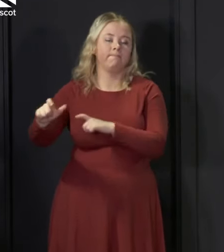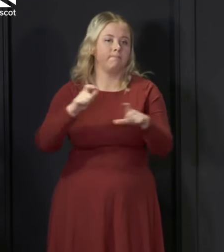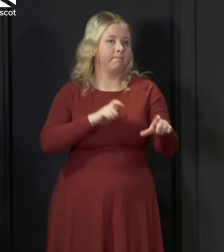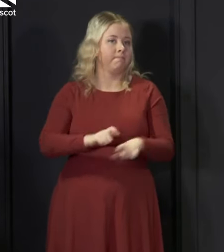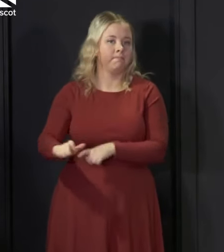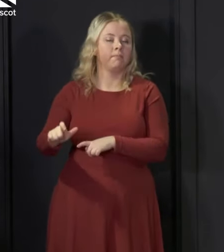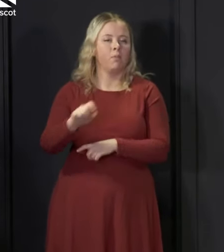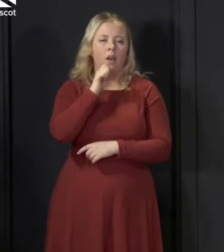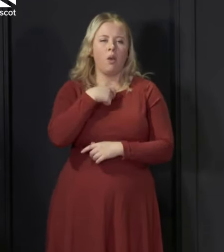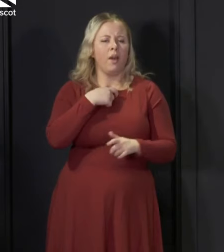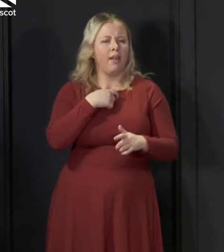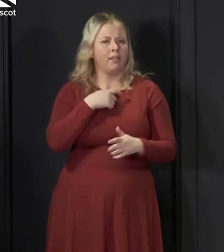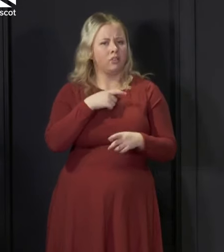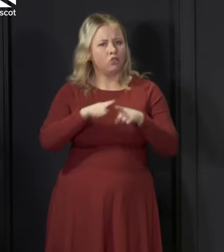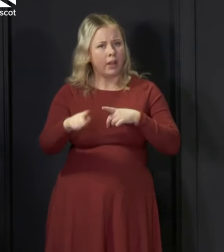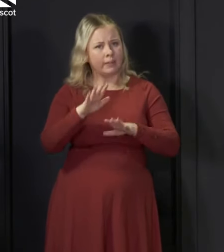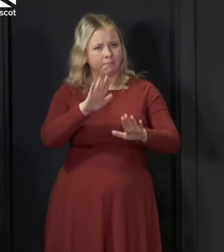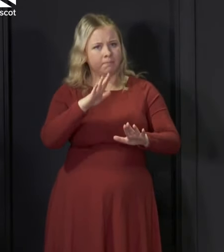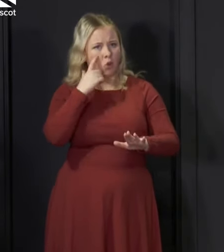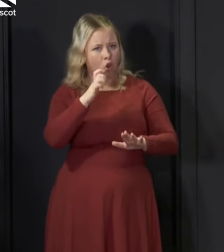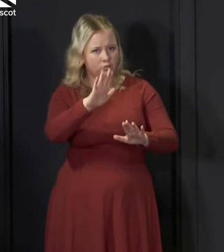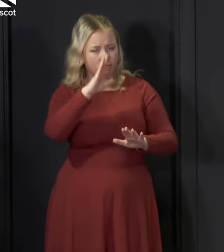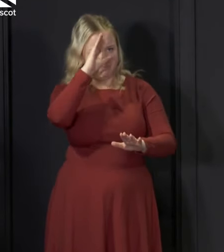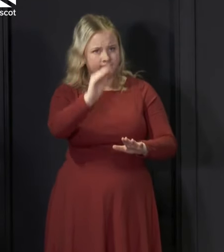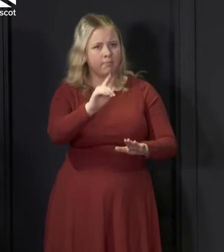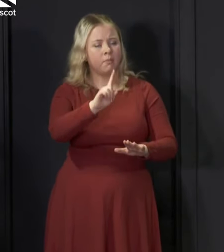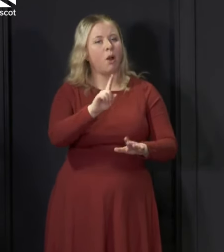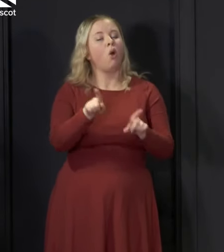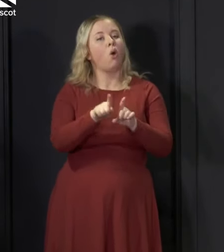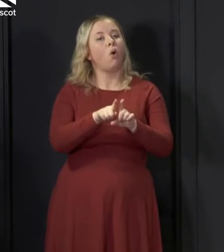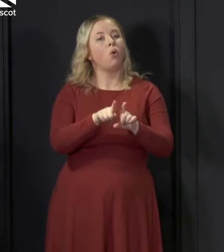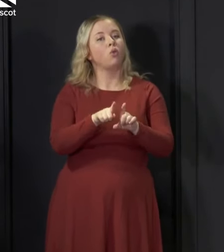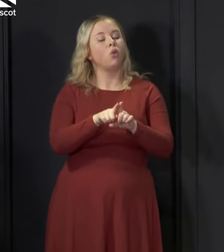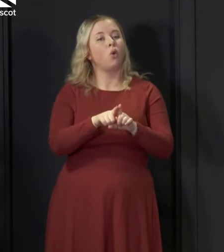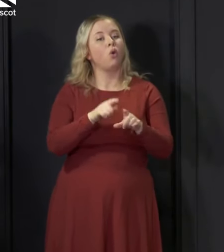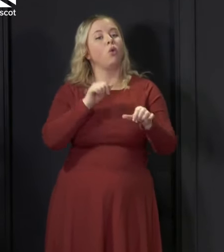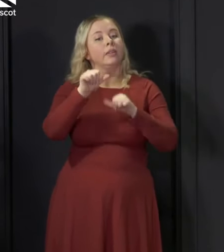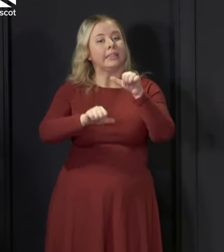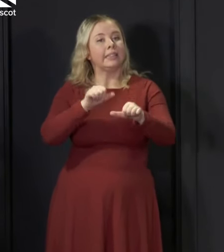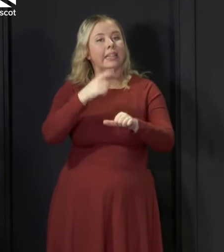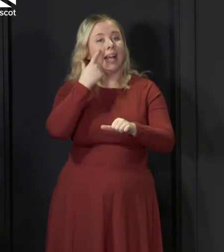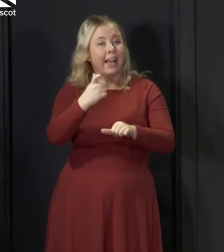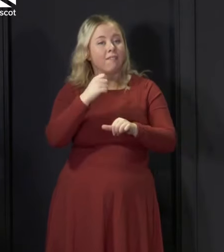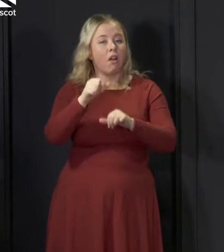to try to urge caution, but also do and take the careful steps to get it under control